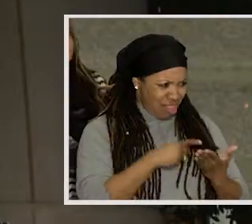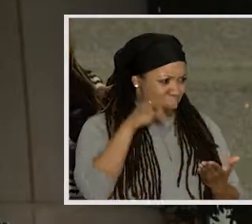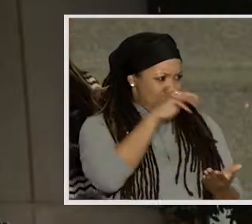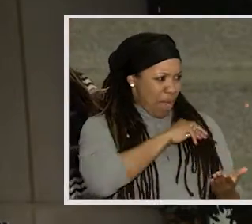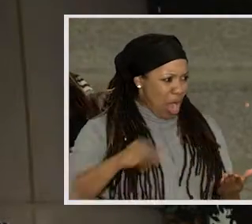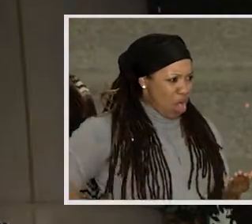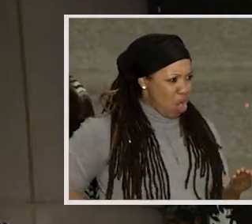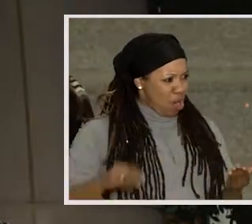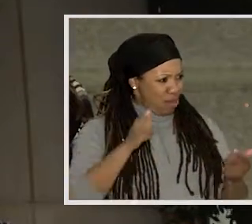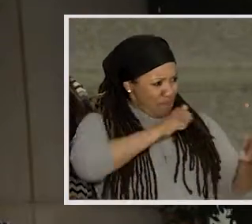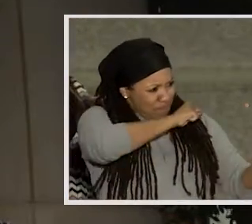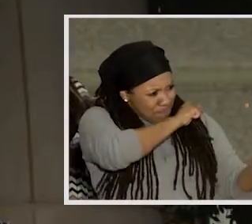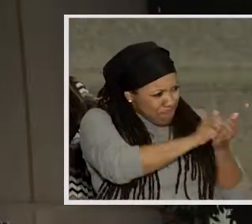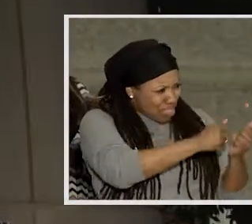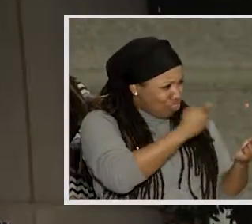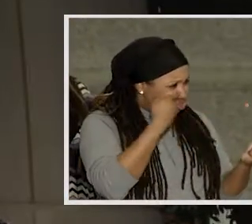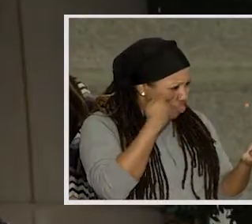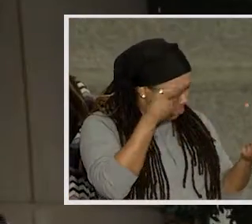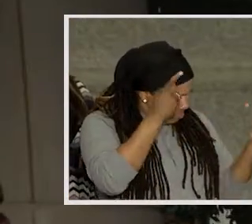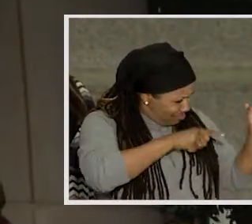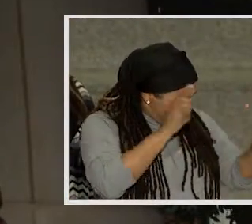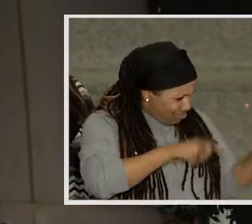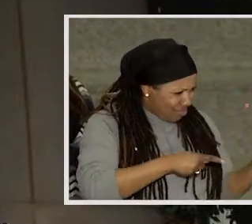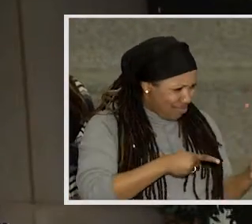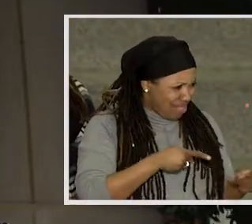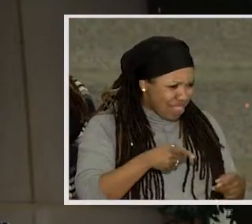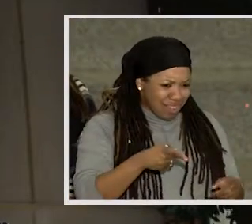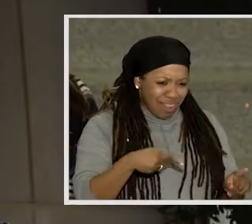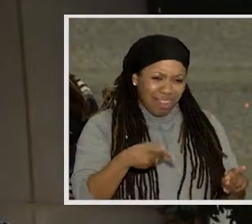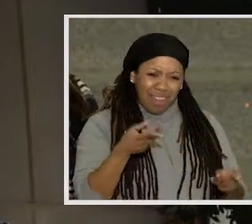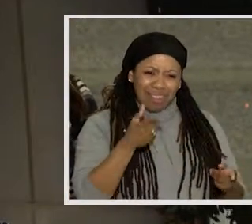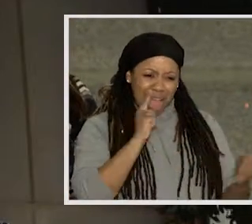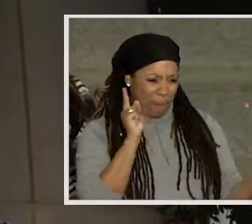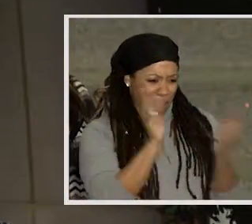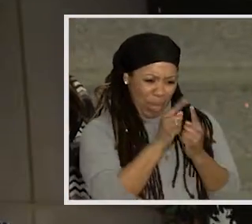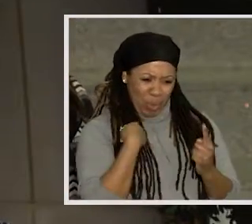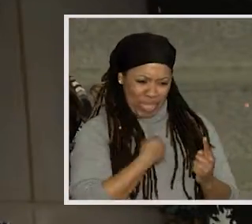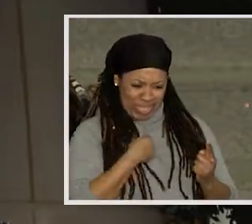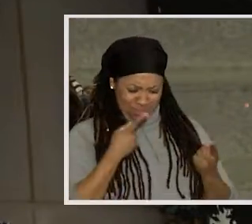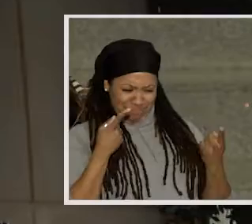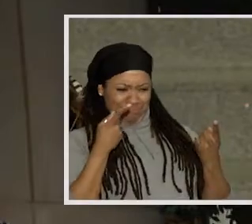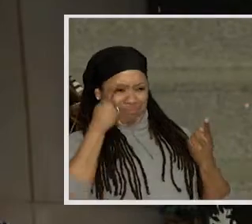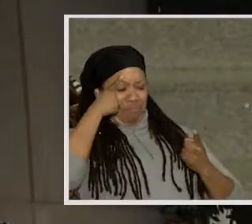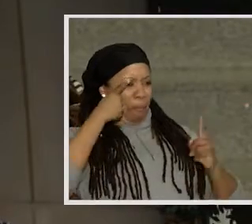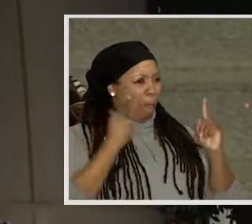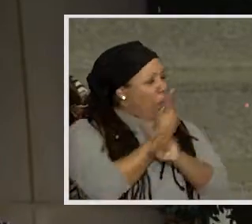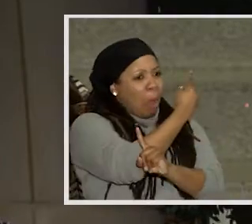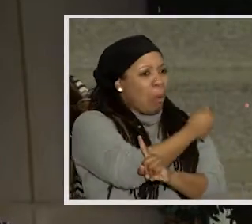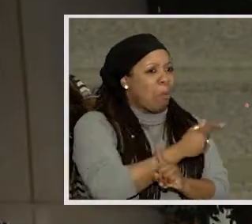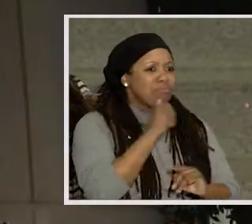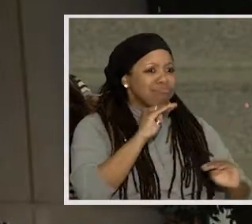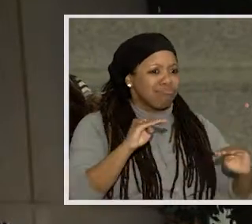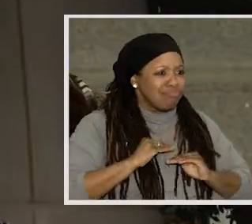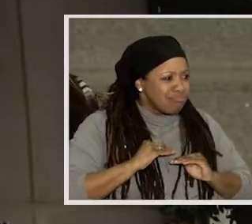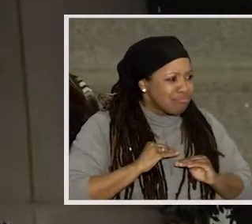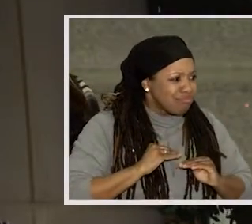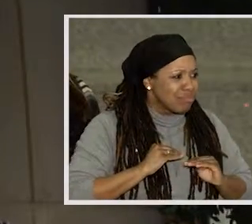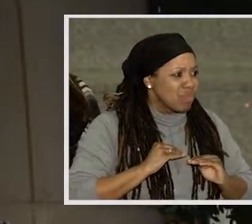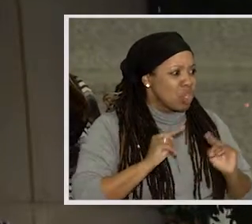AND SO WE ARE HOPING THAT WITH THIS NEW BUDGET WE WILL BE ABLE TO SEE THE INVESTMENT IN STUDENTS THAT COMES FROM